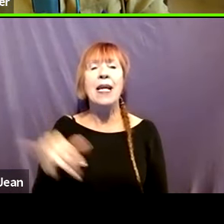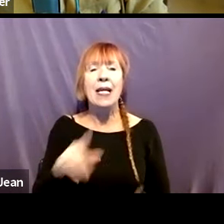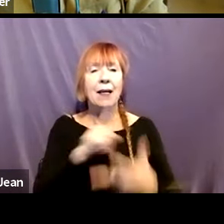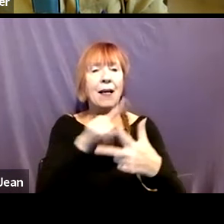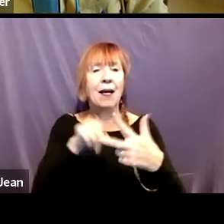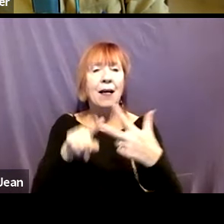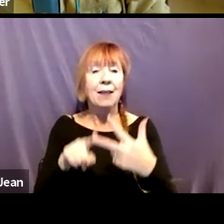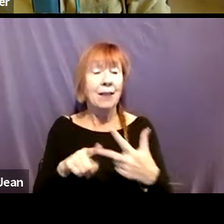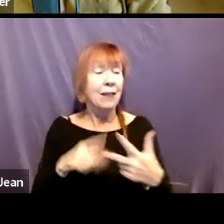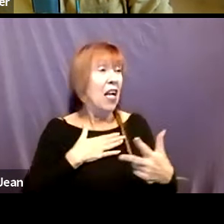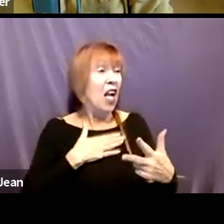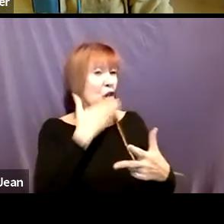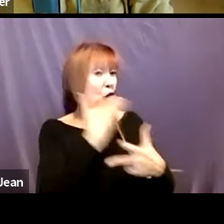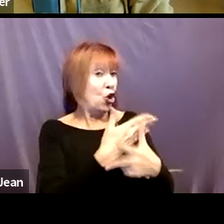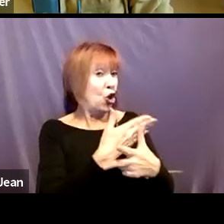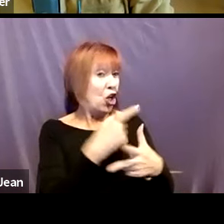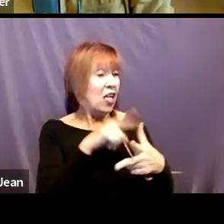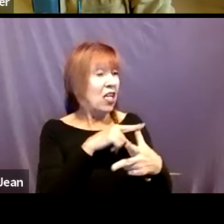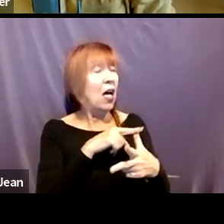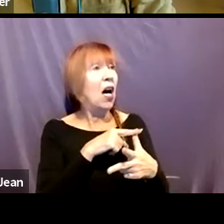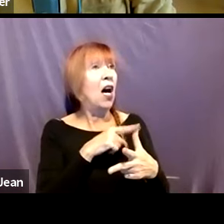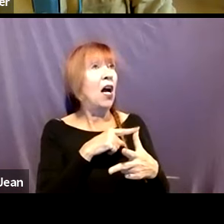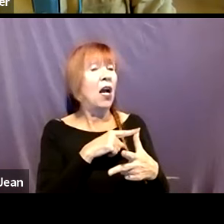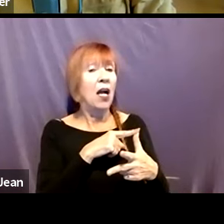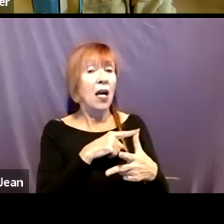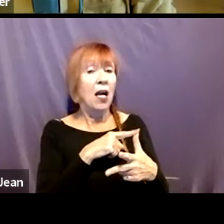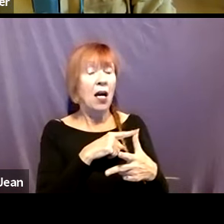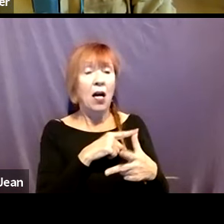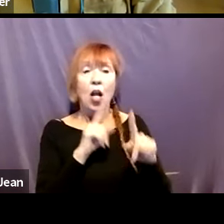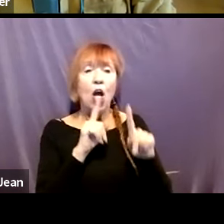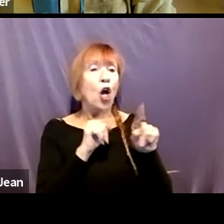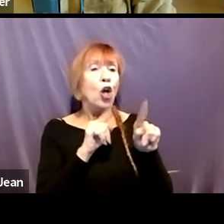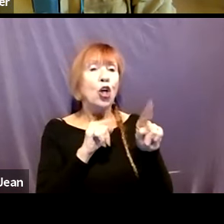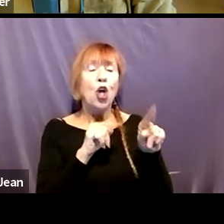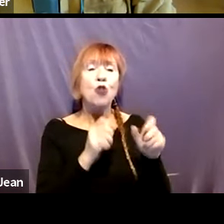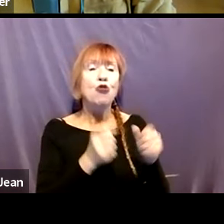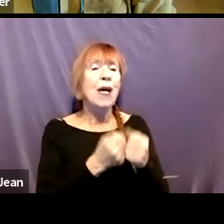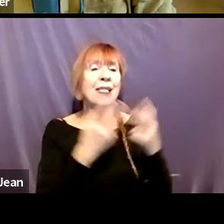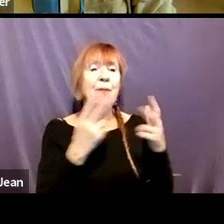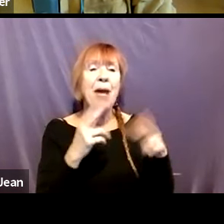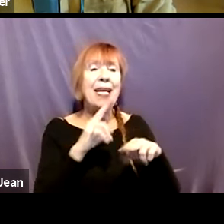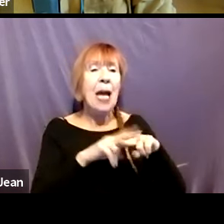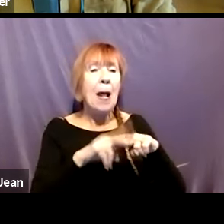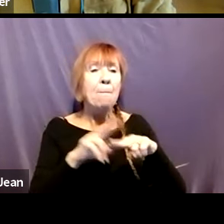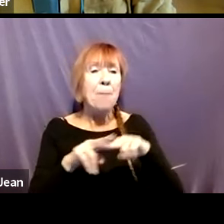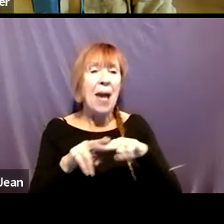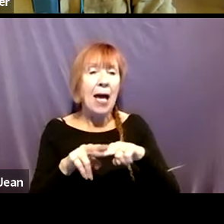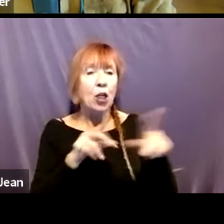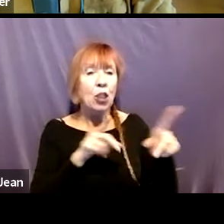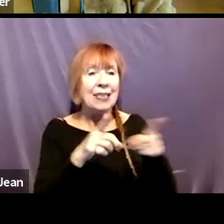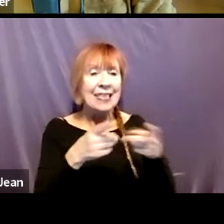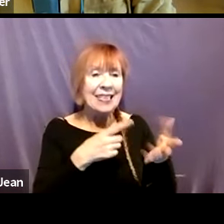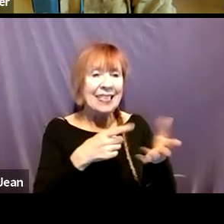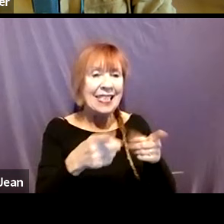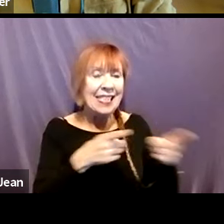My good, I would say, attend as many panel discussions as you can to learn, to be a sponge,